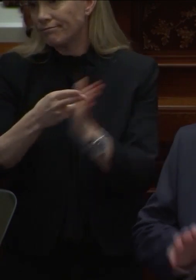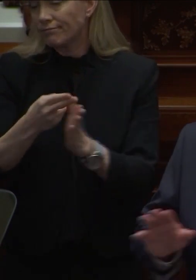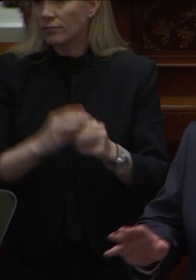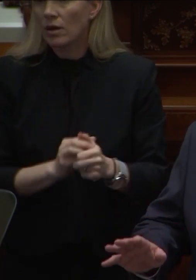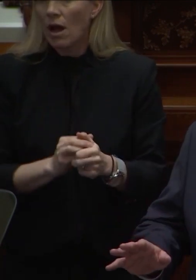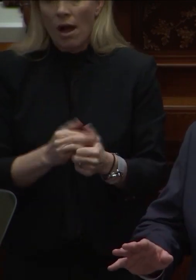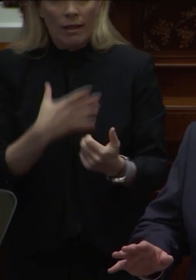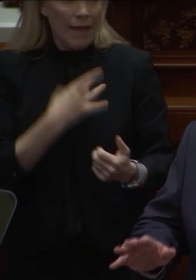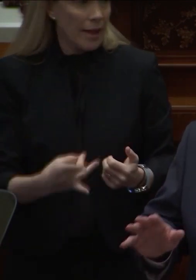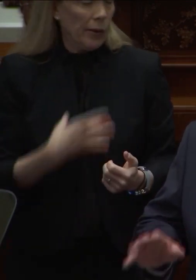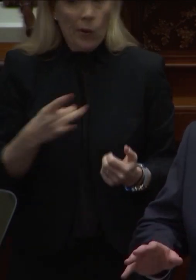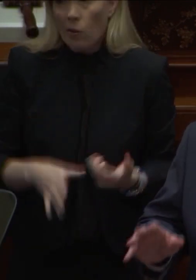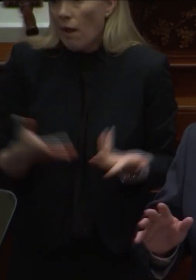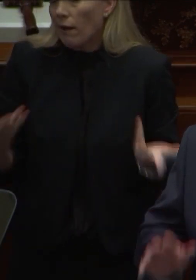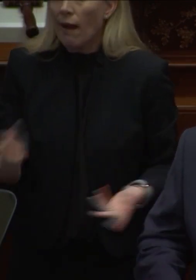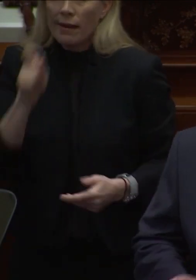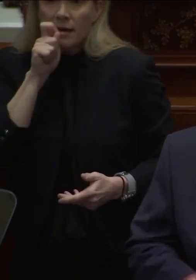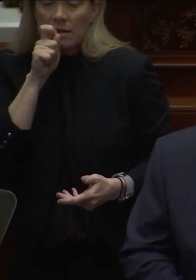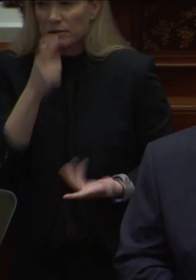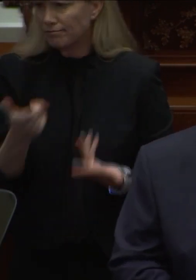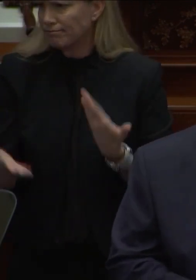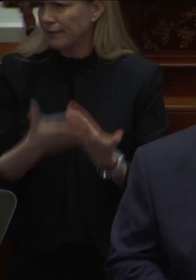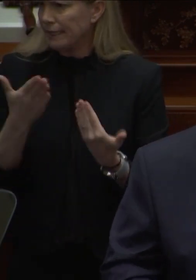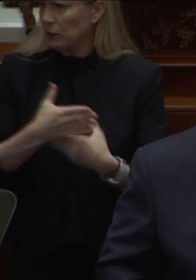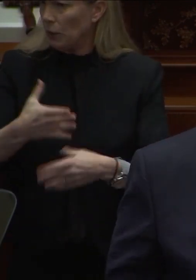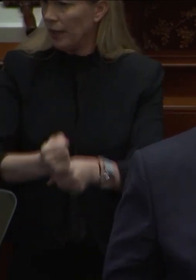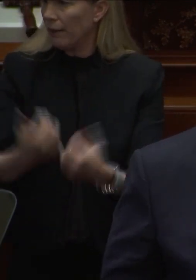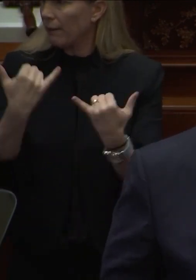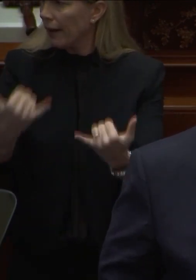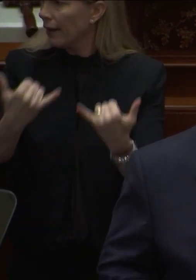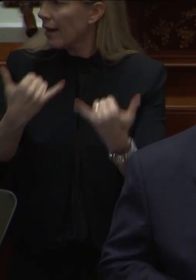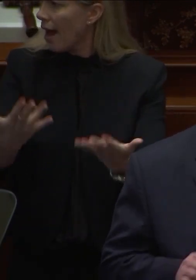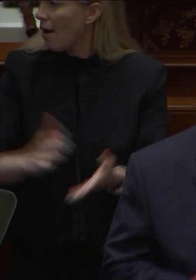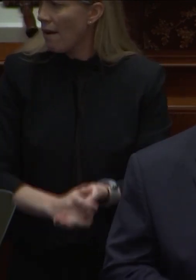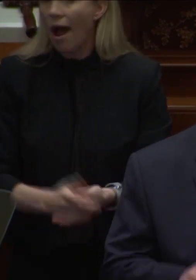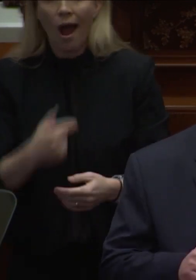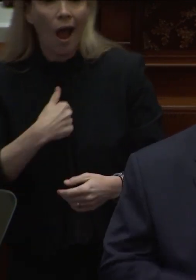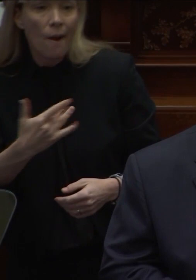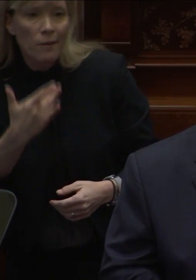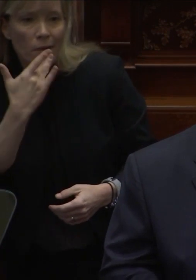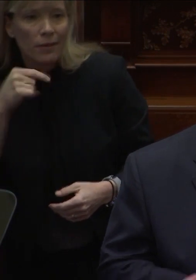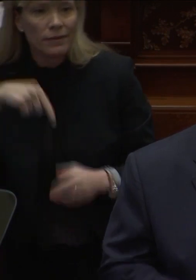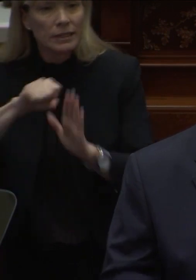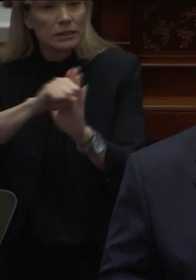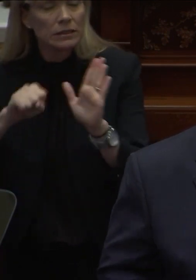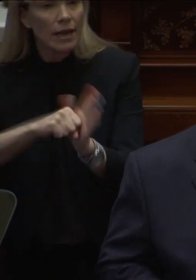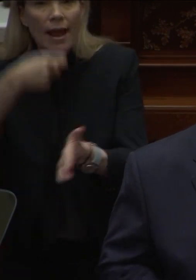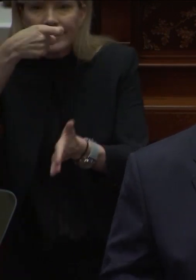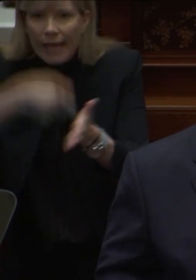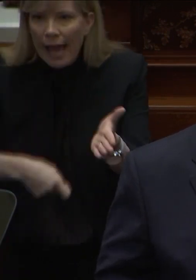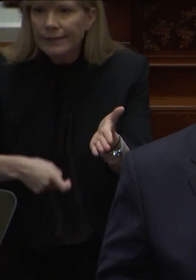THE JOBS THAT IT WILL CREATE. LET'S BE HONEST, LIKE IT OR NOT, CANNABIS IS READILY AVAILABLE RIGHT NOW.